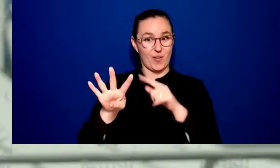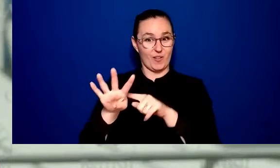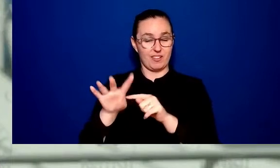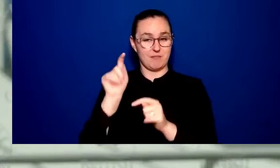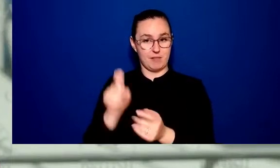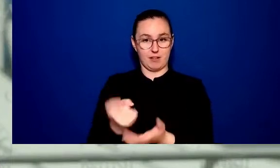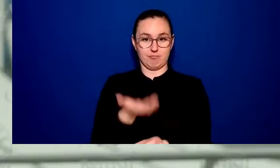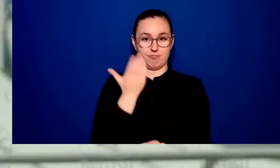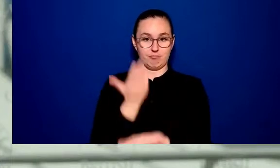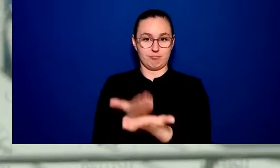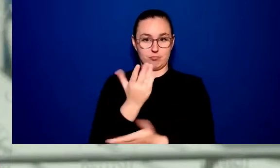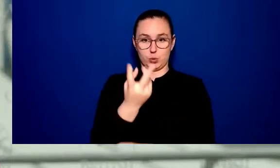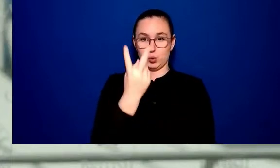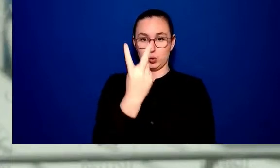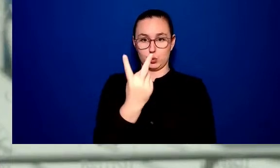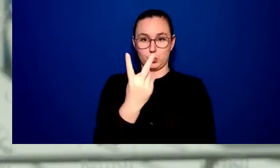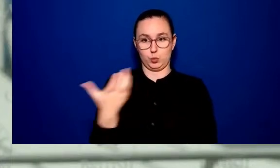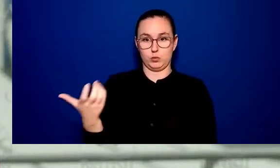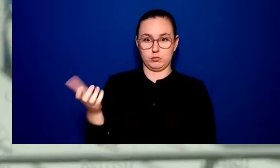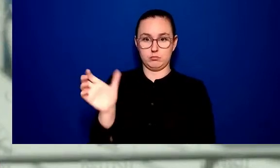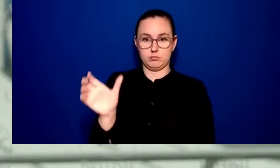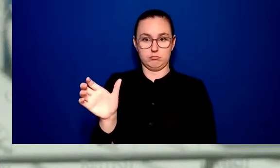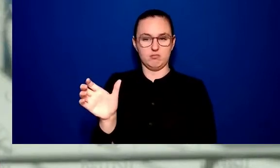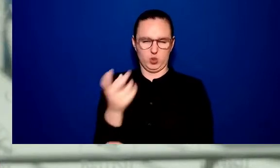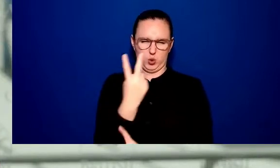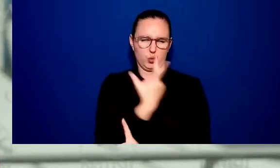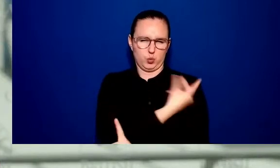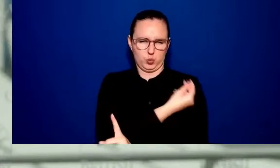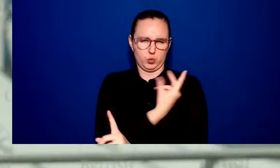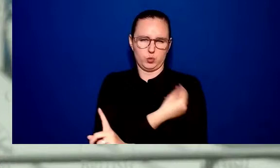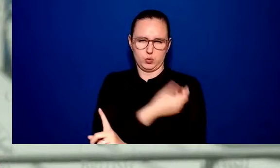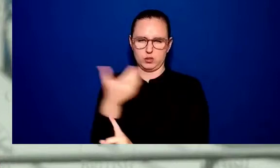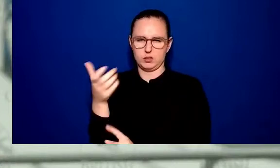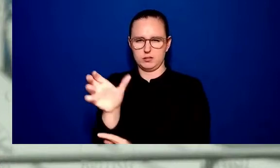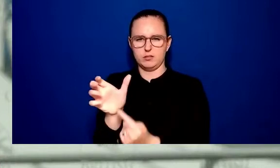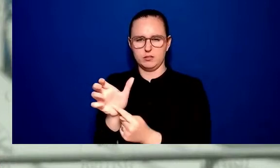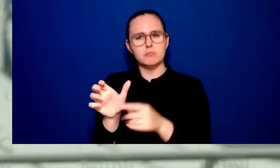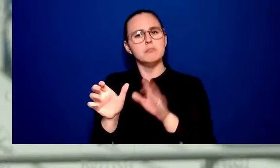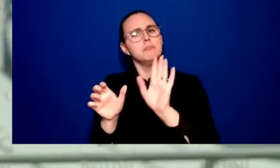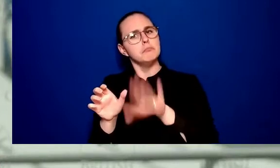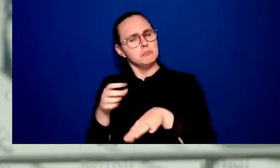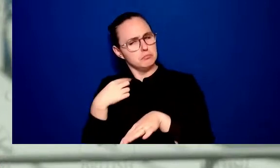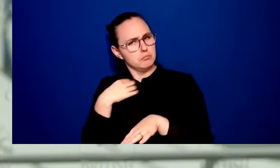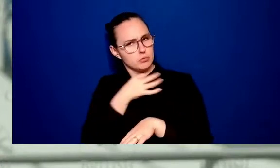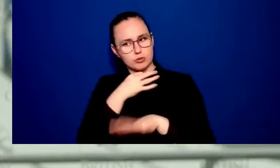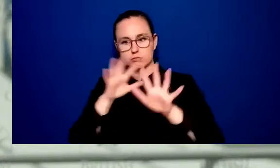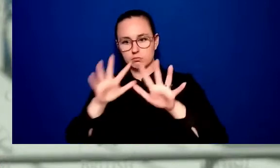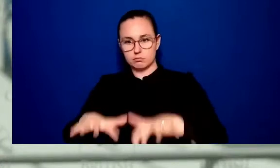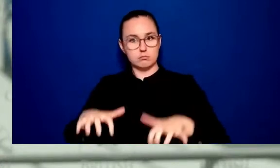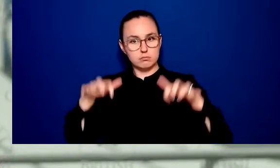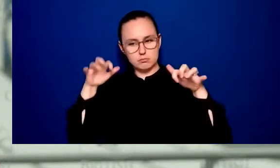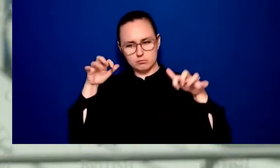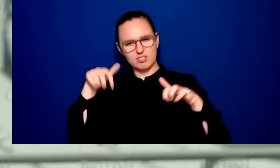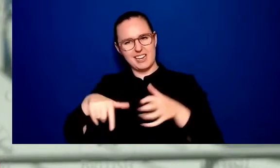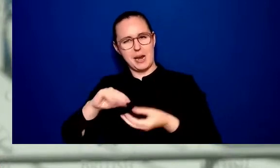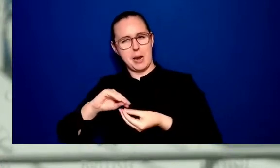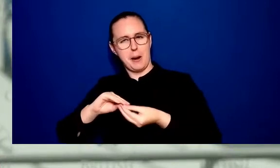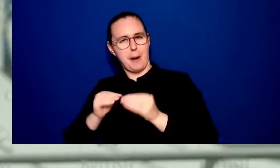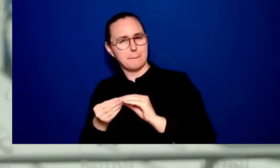consideration is being given to event capacity as BC needed decision yet on whether we are